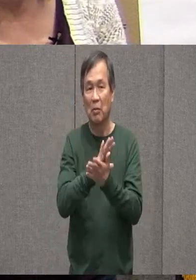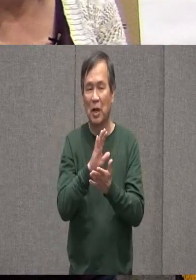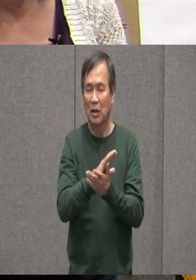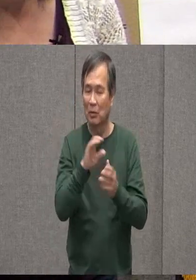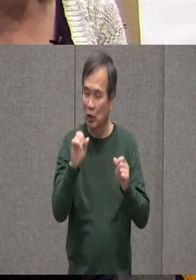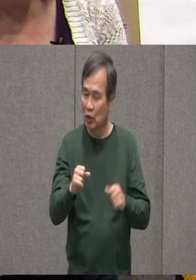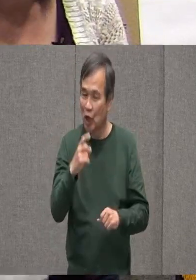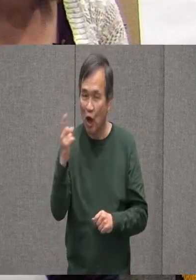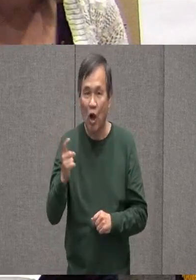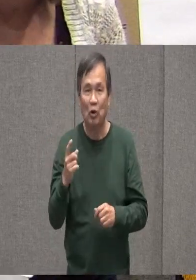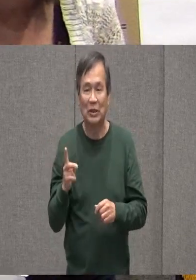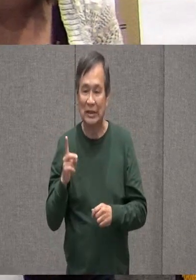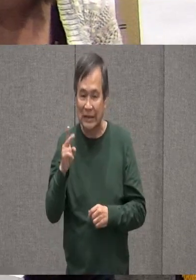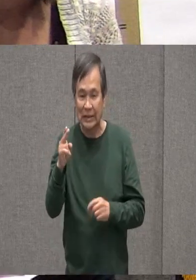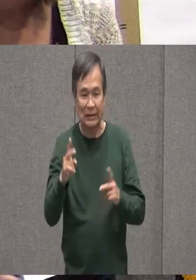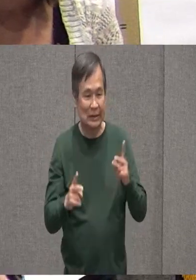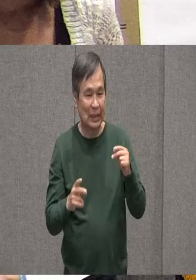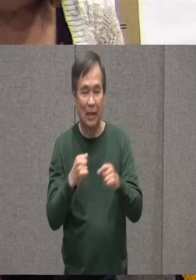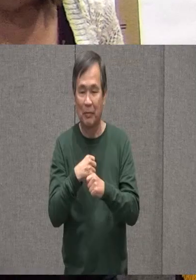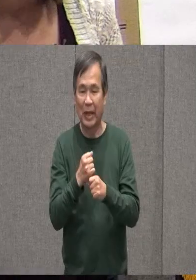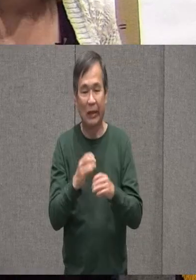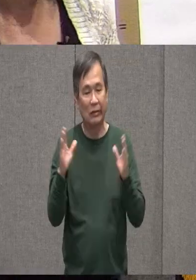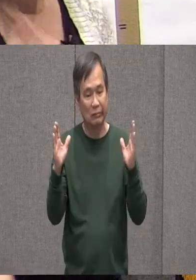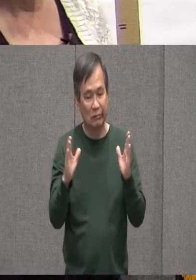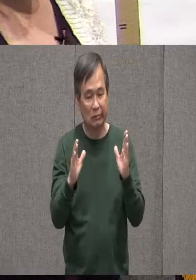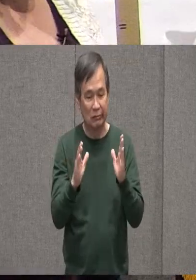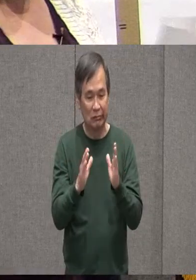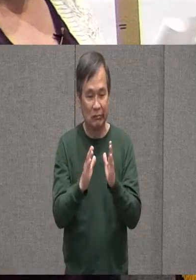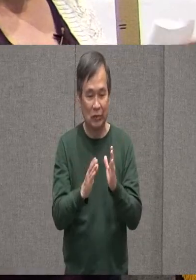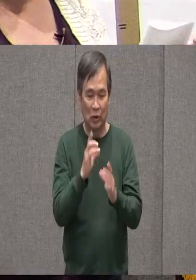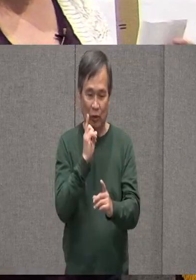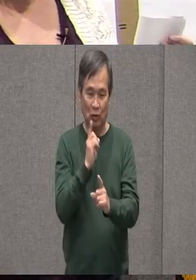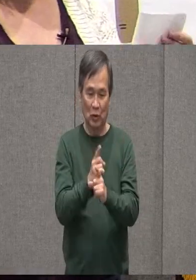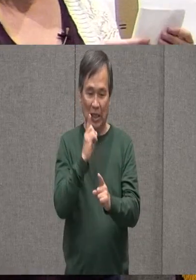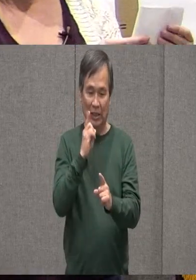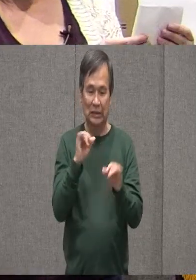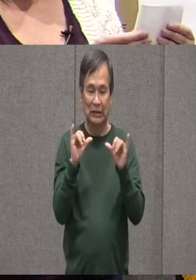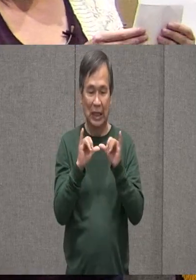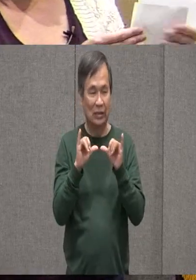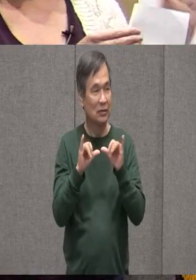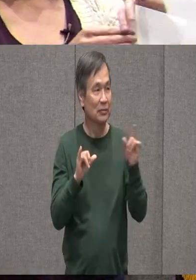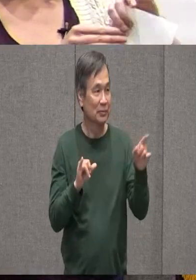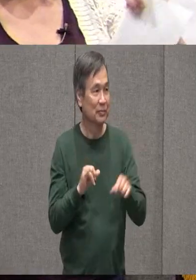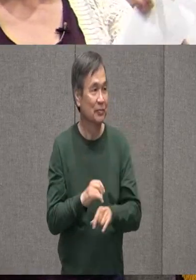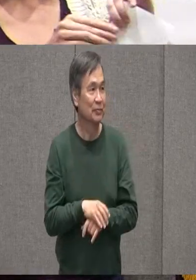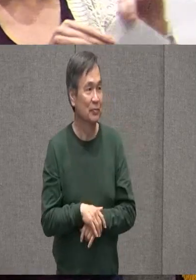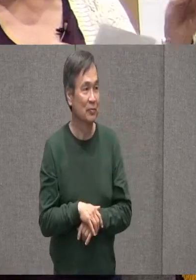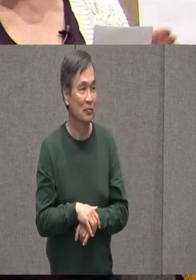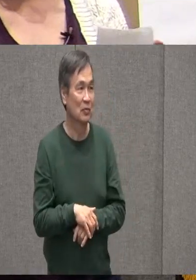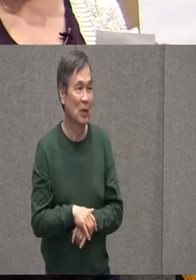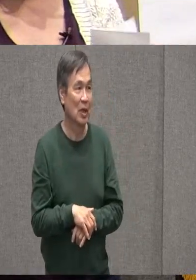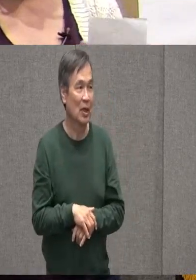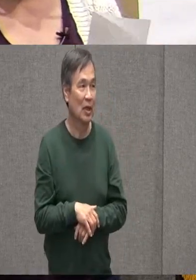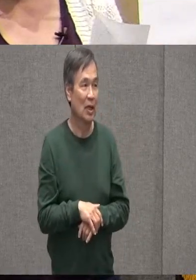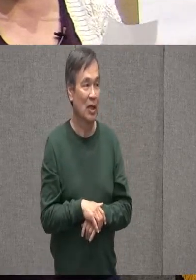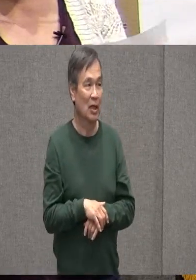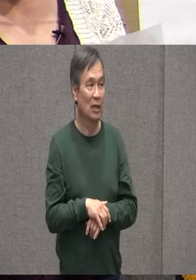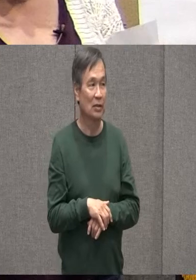and make it smaller and smaller and smaller until it's the right size that you need. I just like to keep folding in half